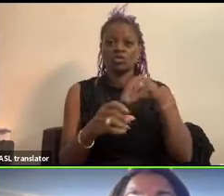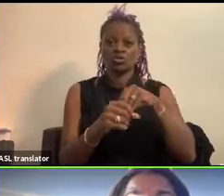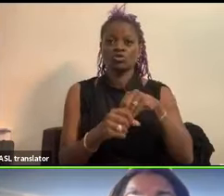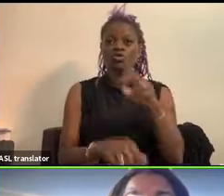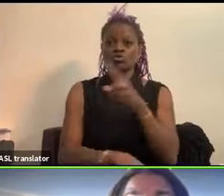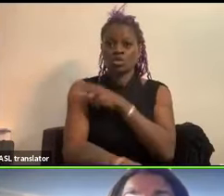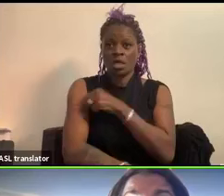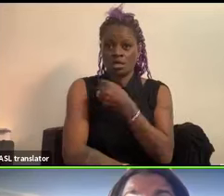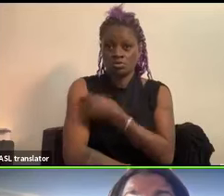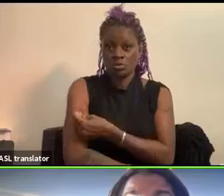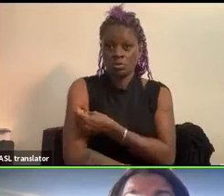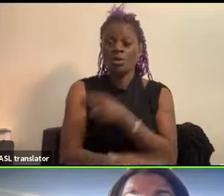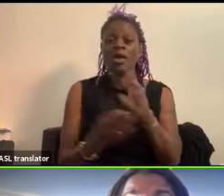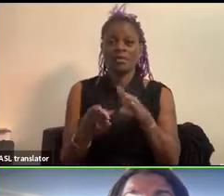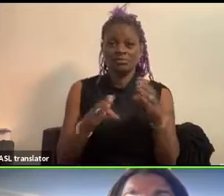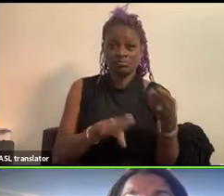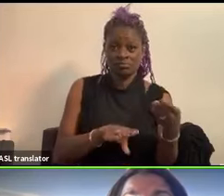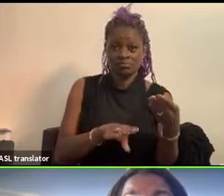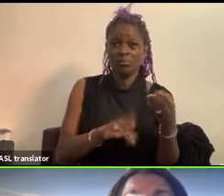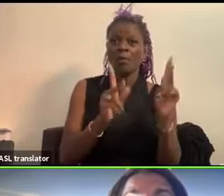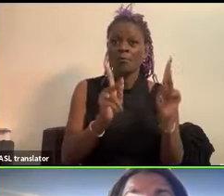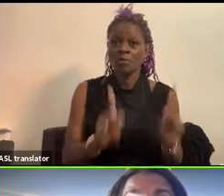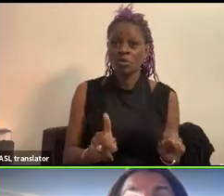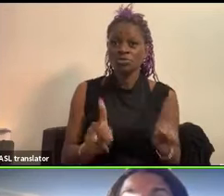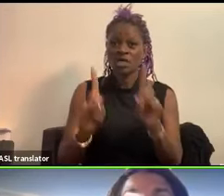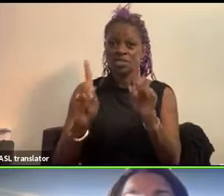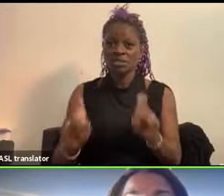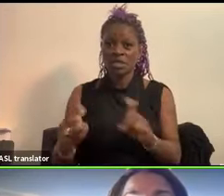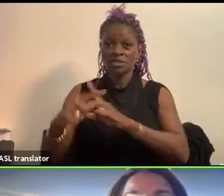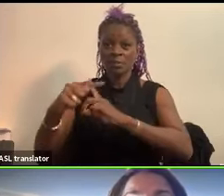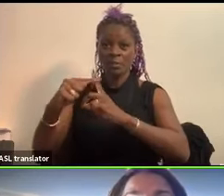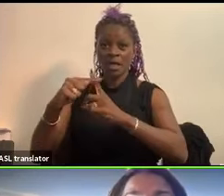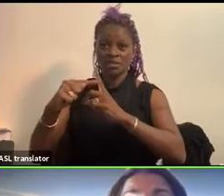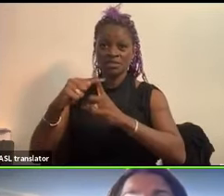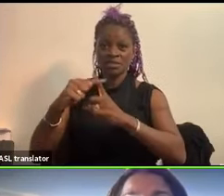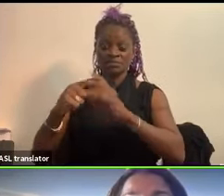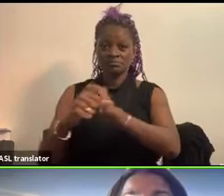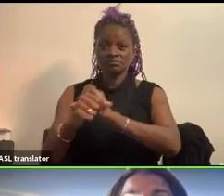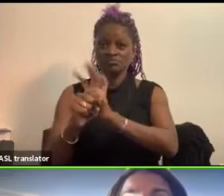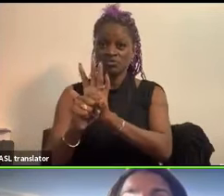vaccinated tests positive recovered, including with the Delta variant, they're